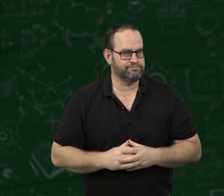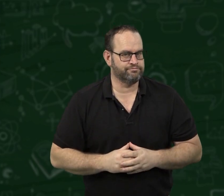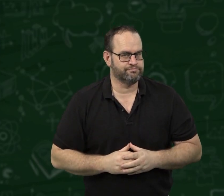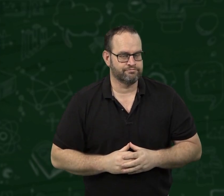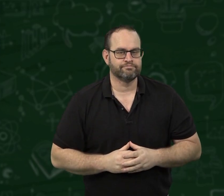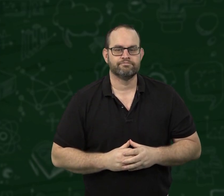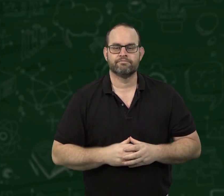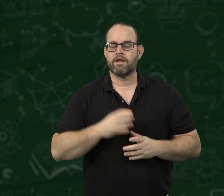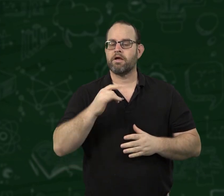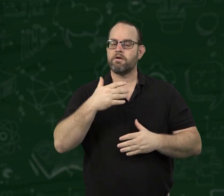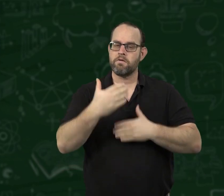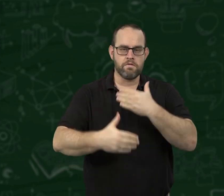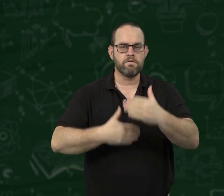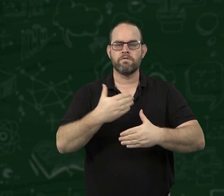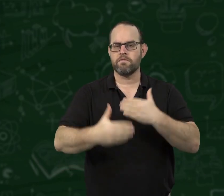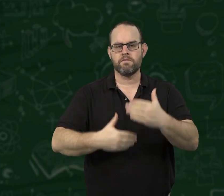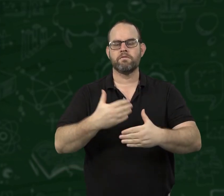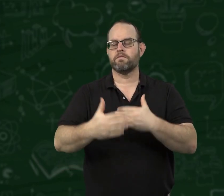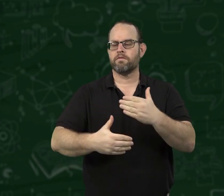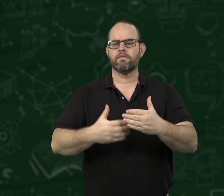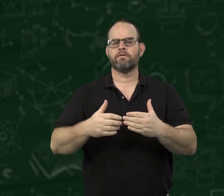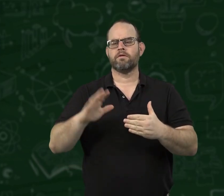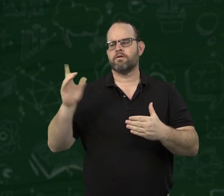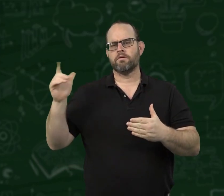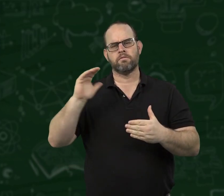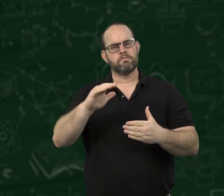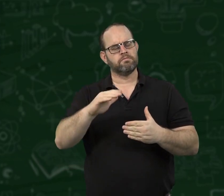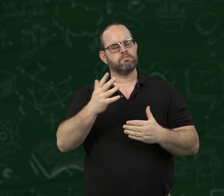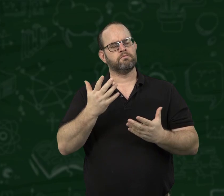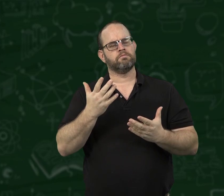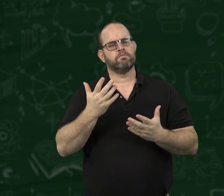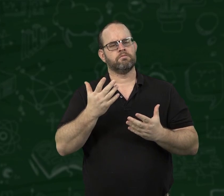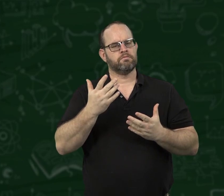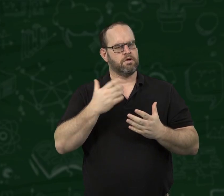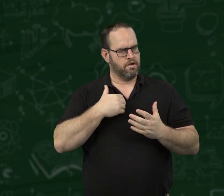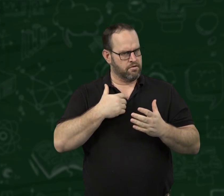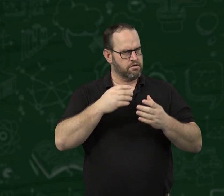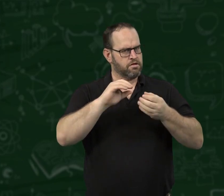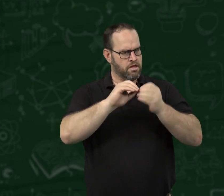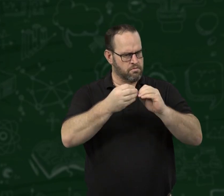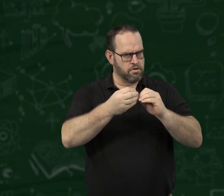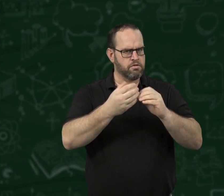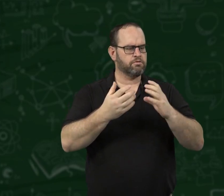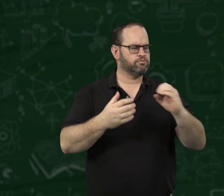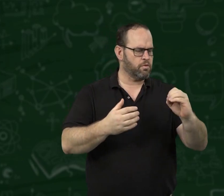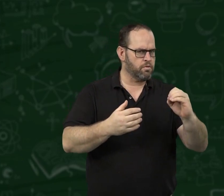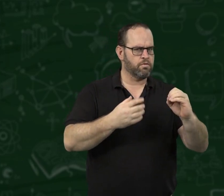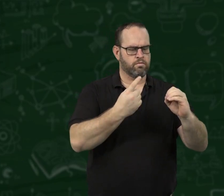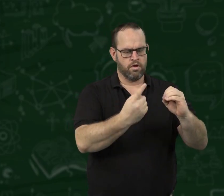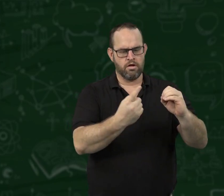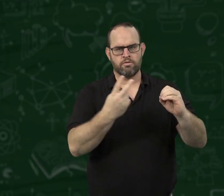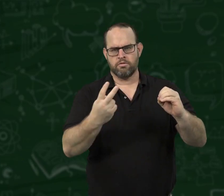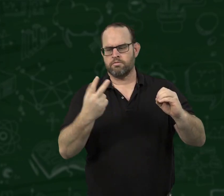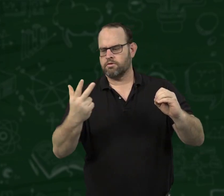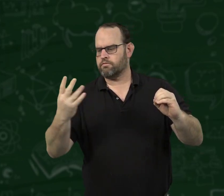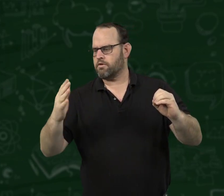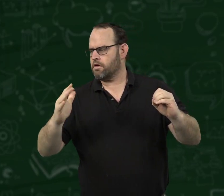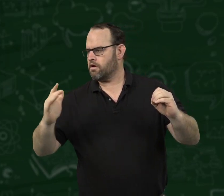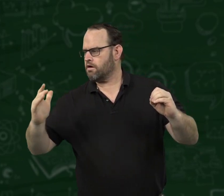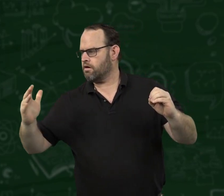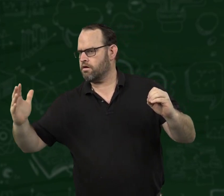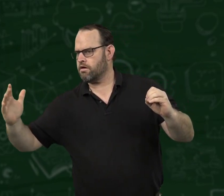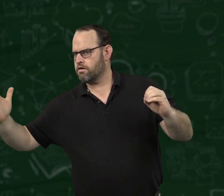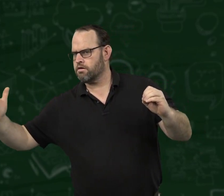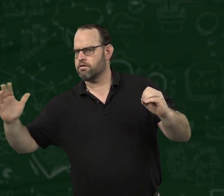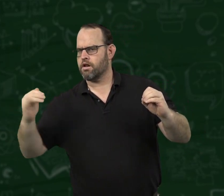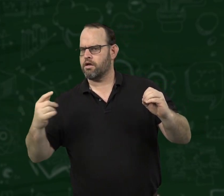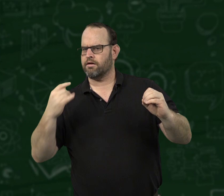More time goes by. We have our whole numbers, zero and natural numbers.